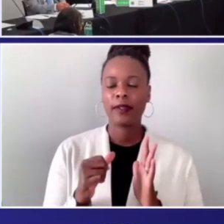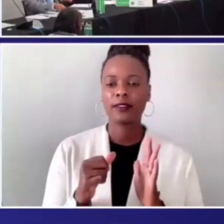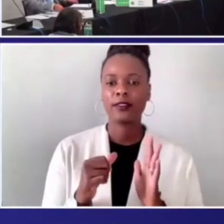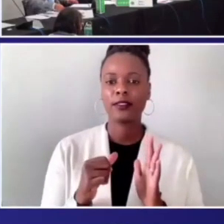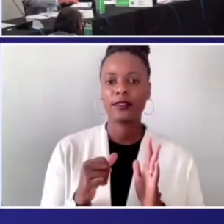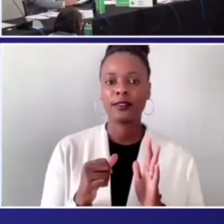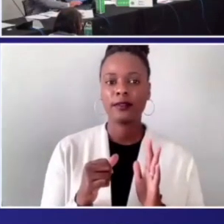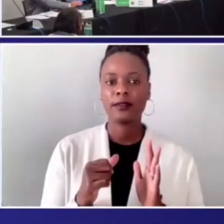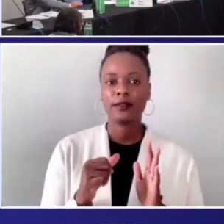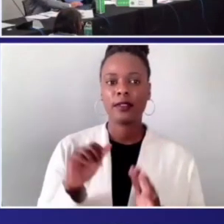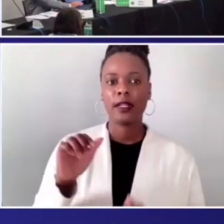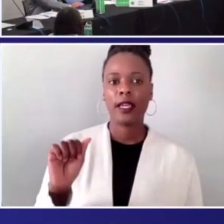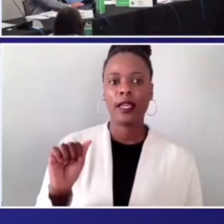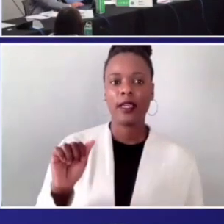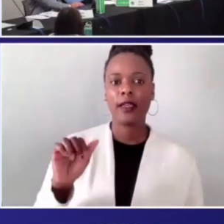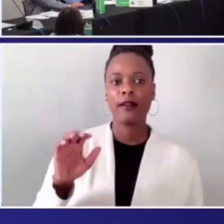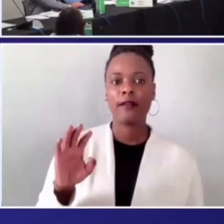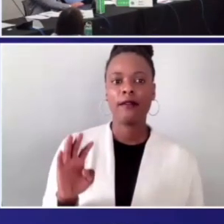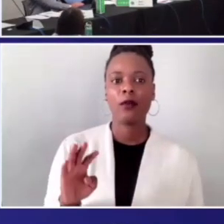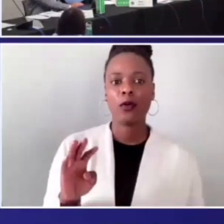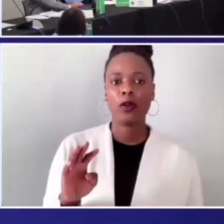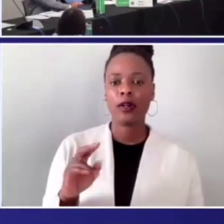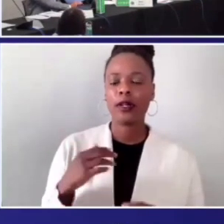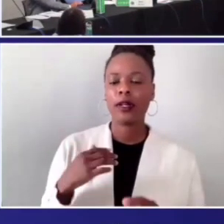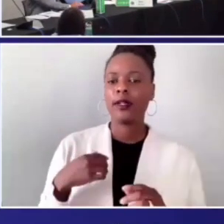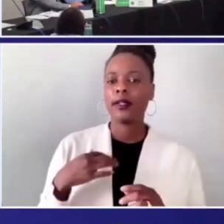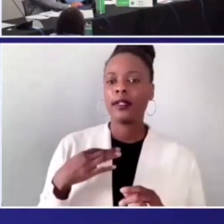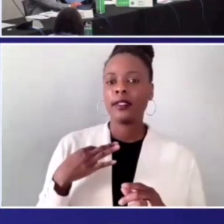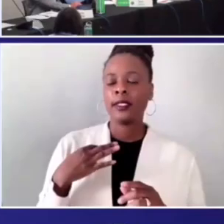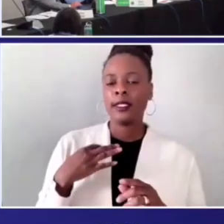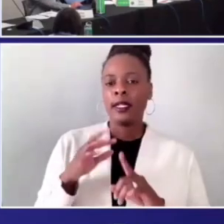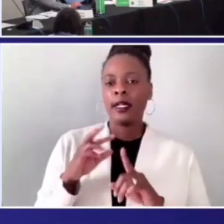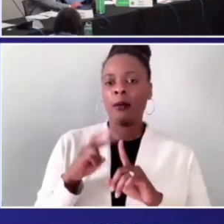(a)(4), the applicable amount. This is just a very tiny suggestion.